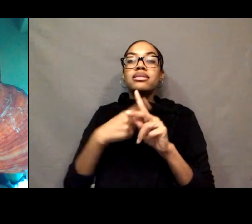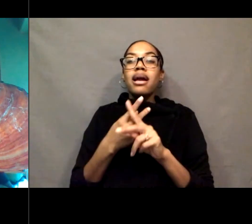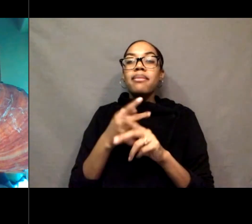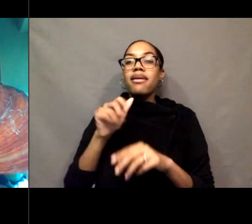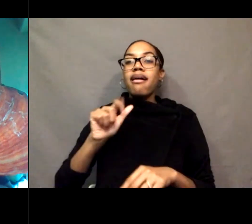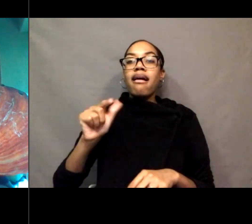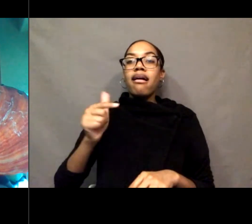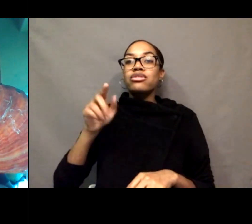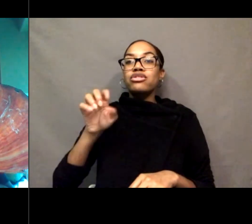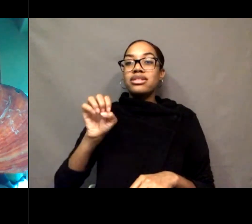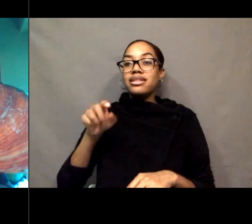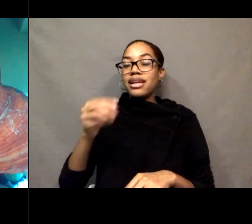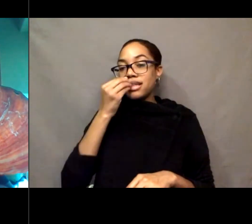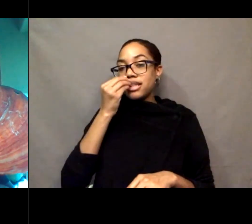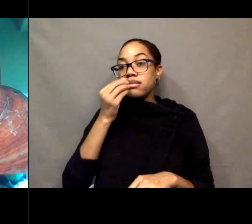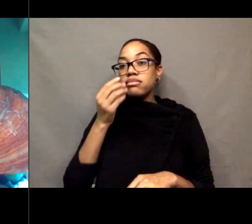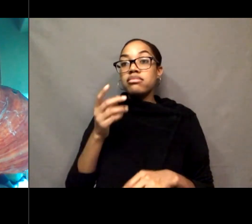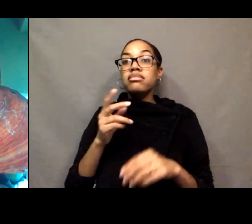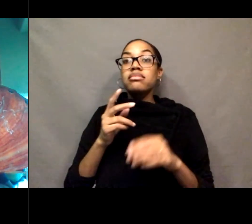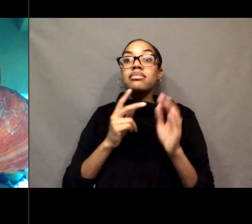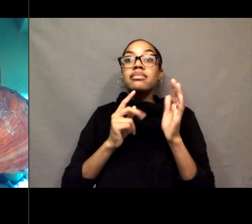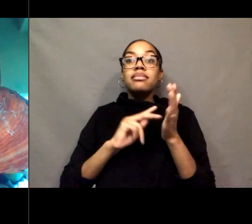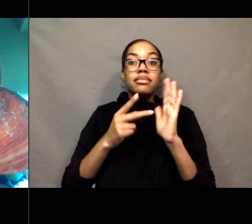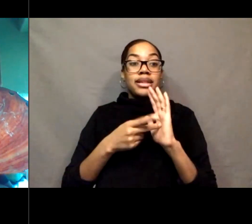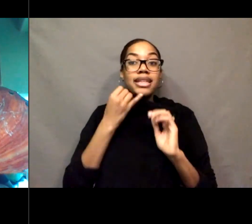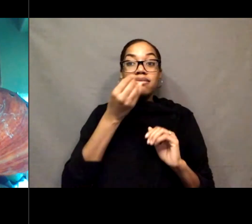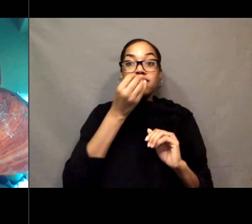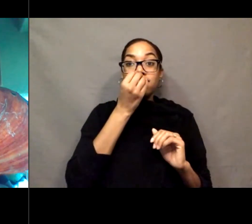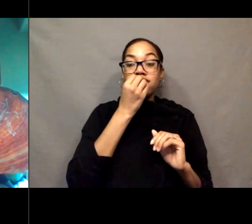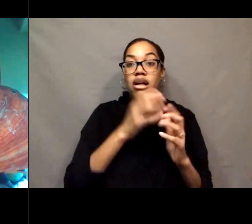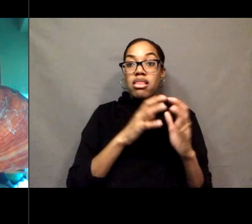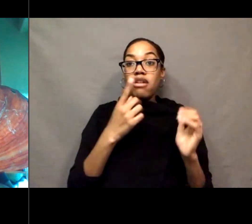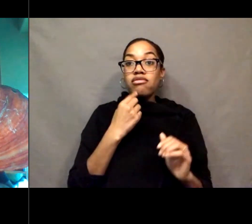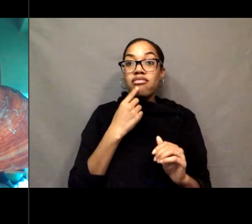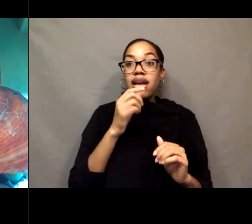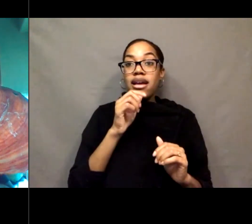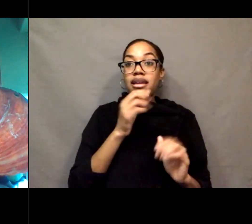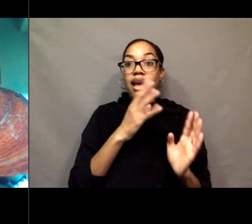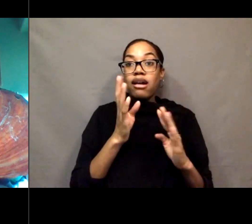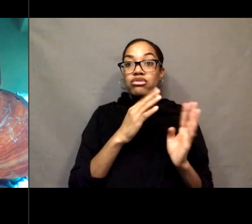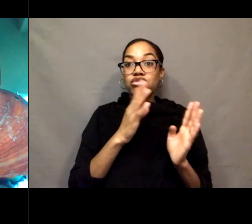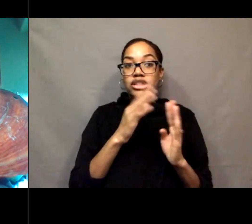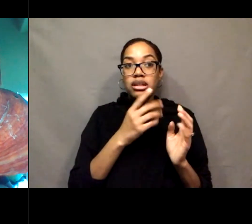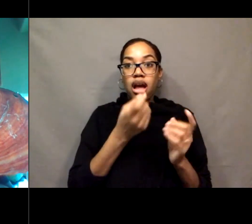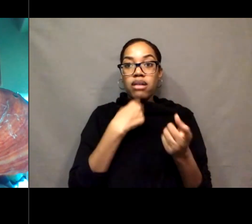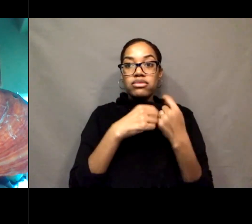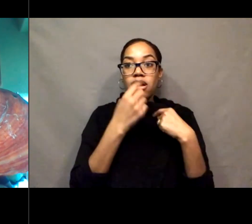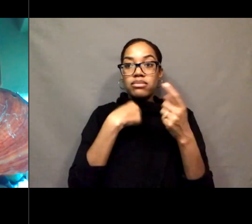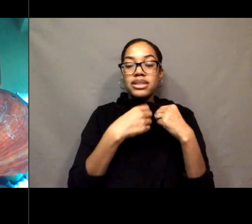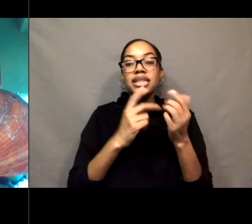So if they're eating a lot of red algae for a period of time, they'll have these red bands but then if they might eat brown algae,